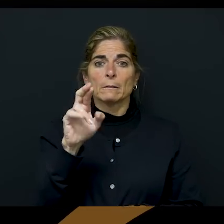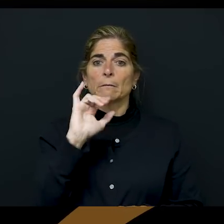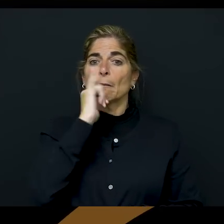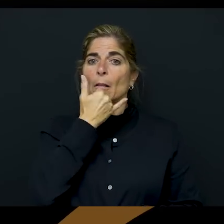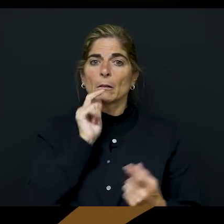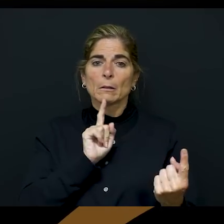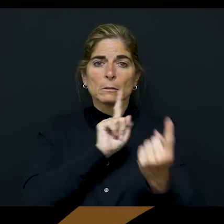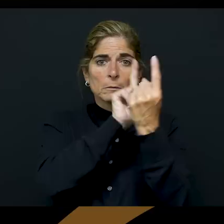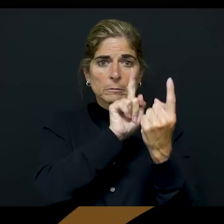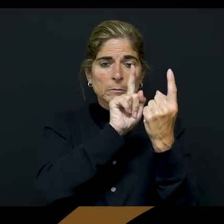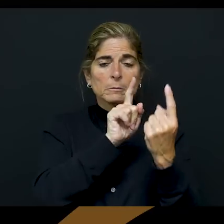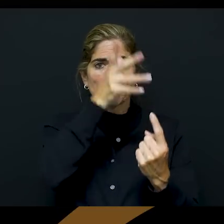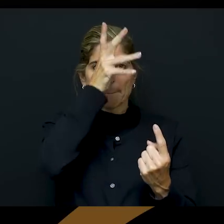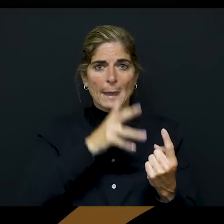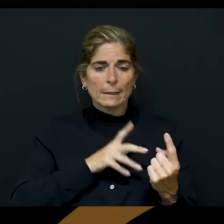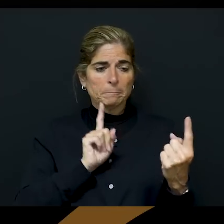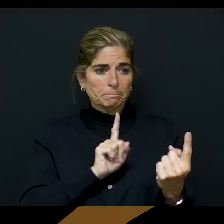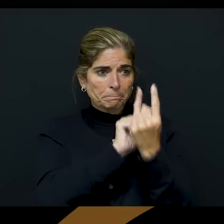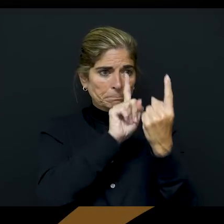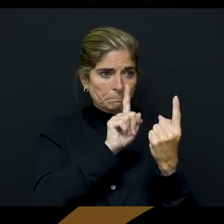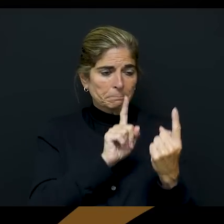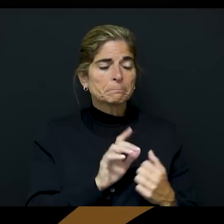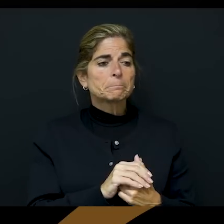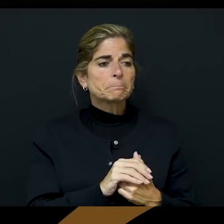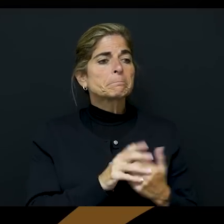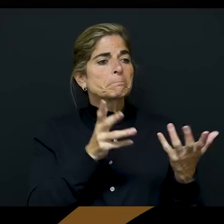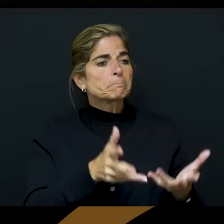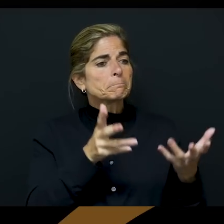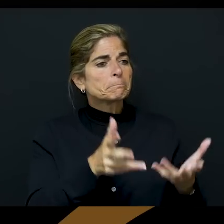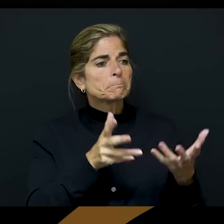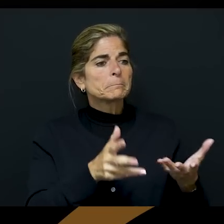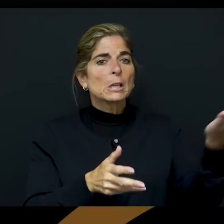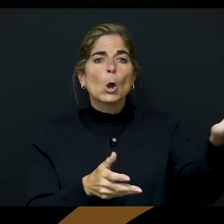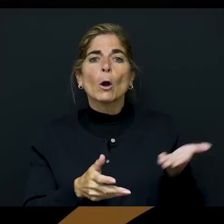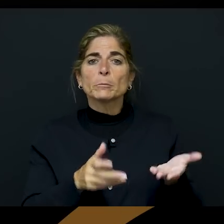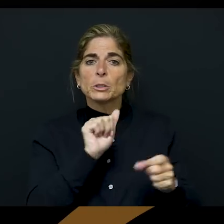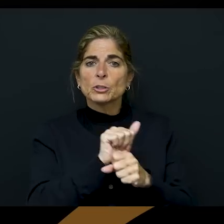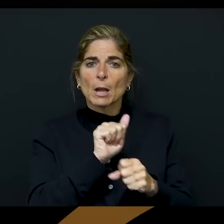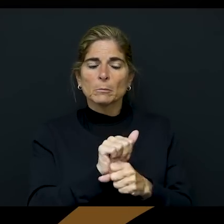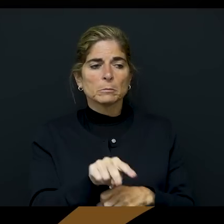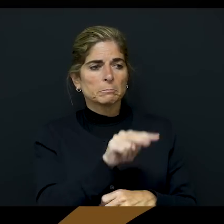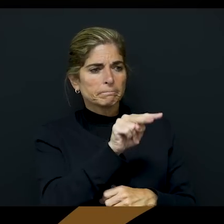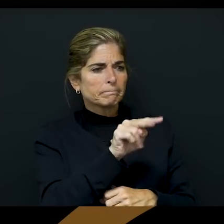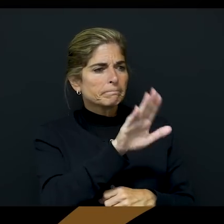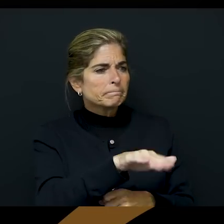and I accidentally got chatting to one of the attendees. We got to talking and he offered me a job.